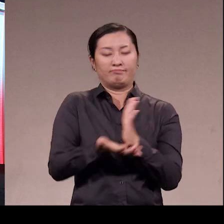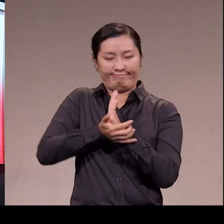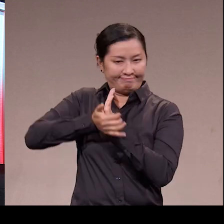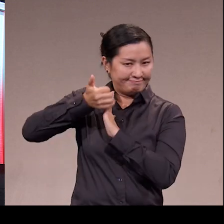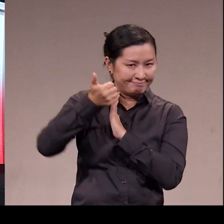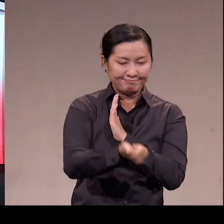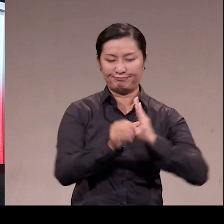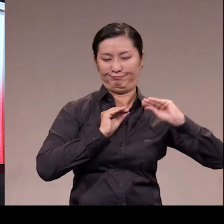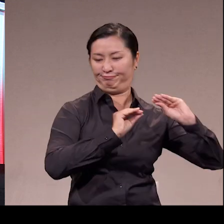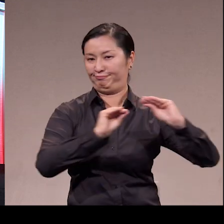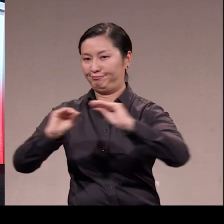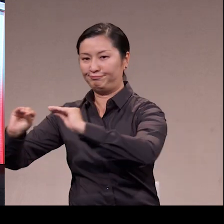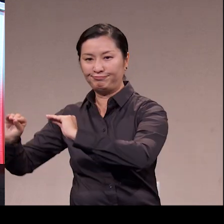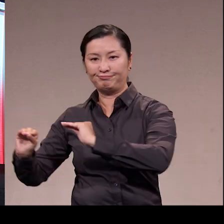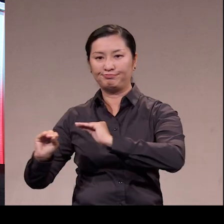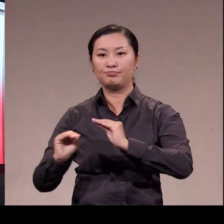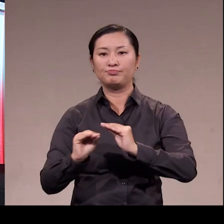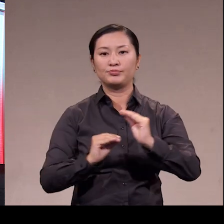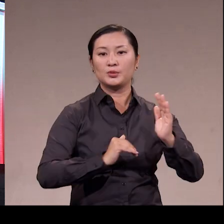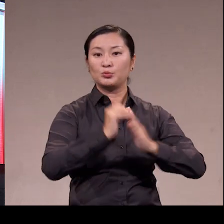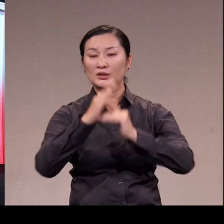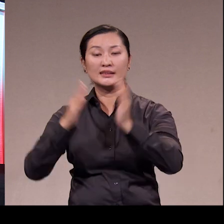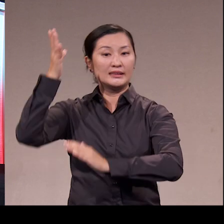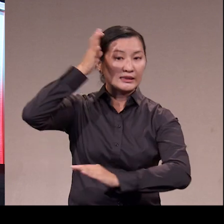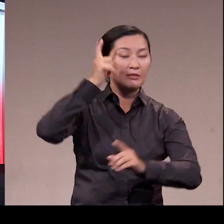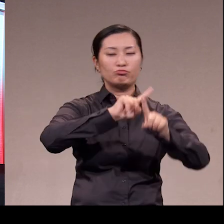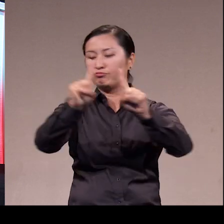regardless of race and religion